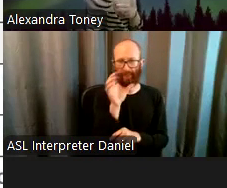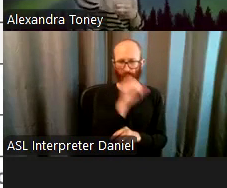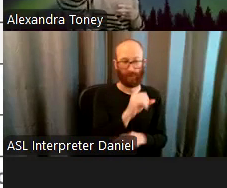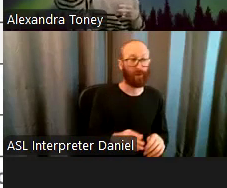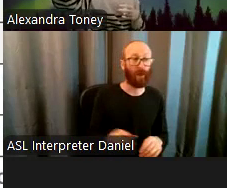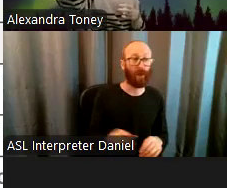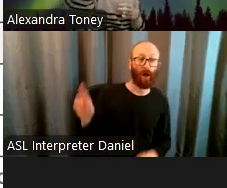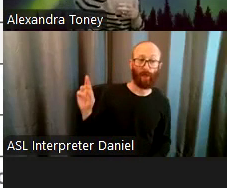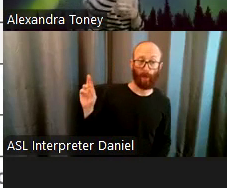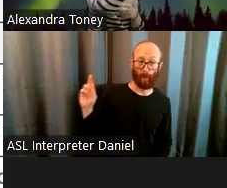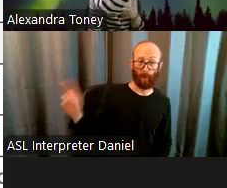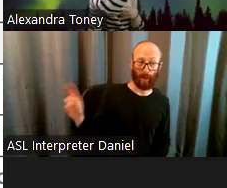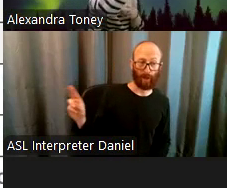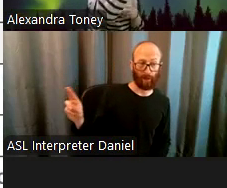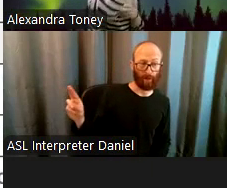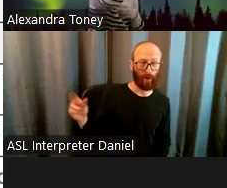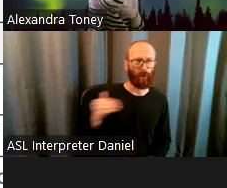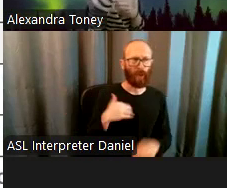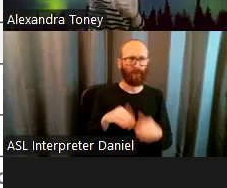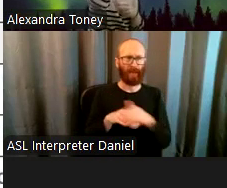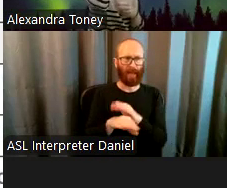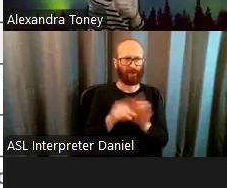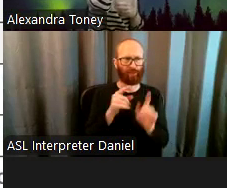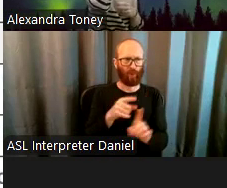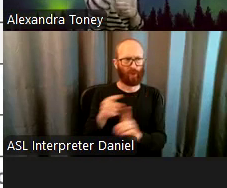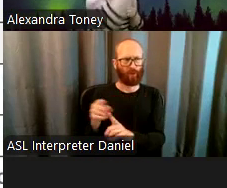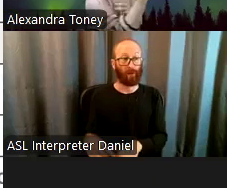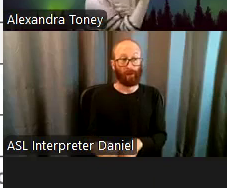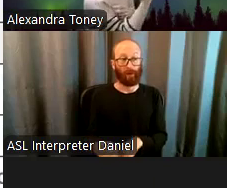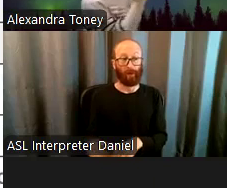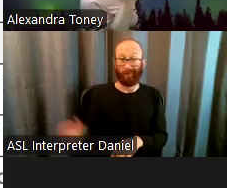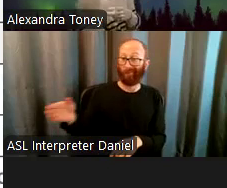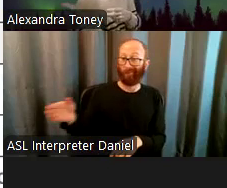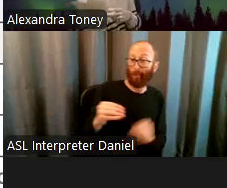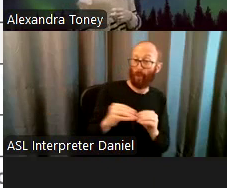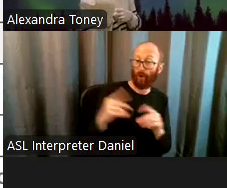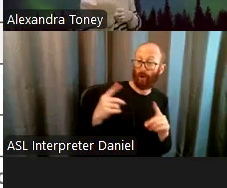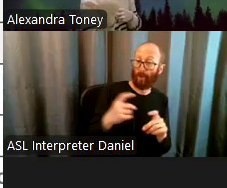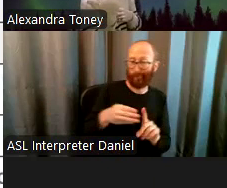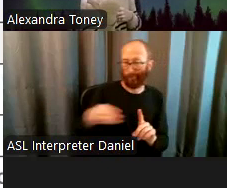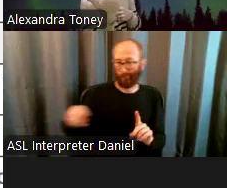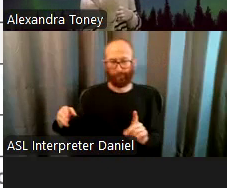there's access points to their standards at the more complex level, or at the less complex level